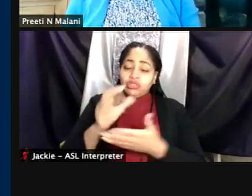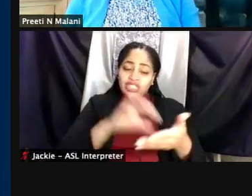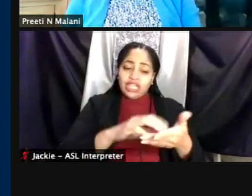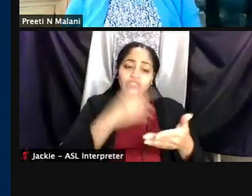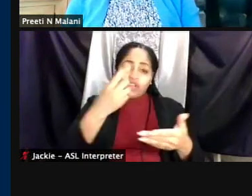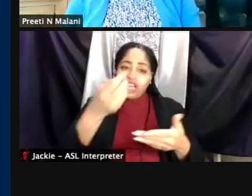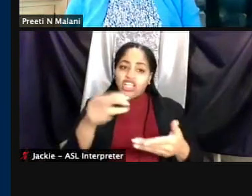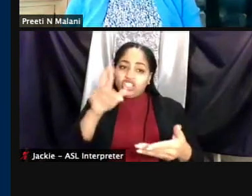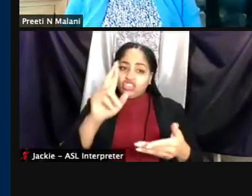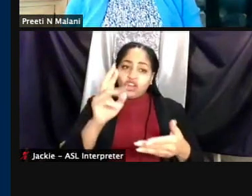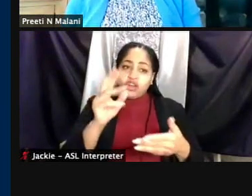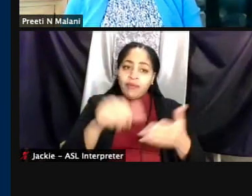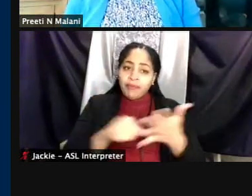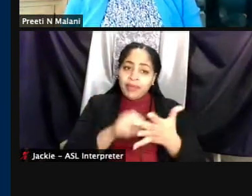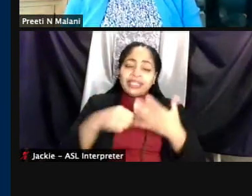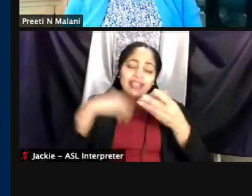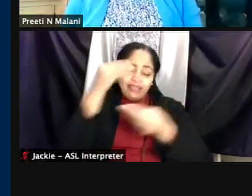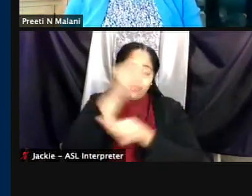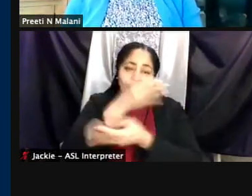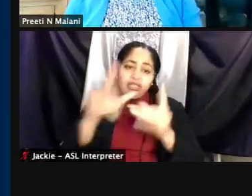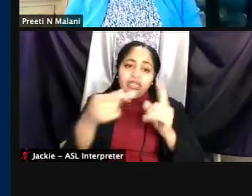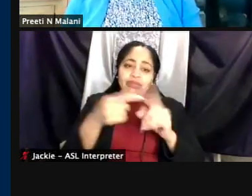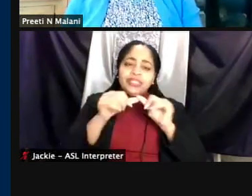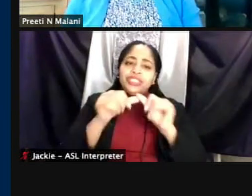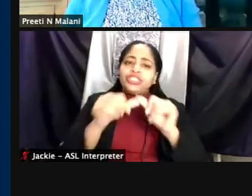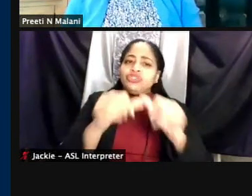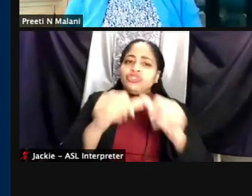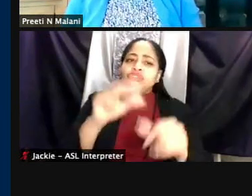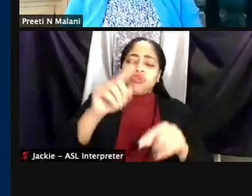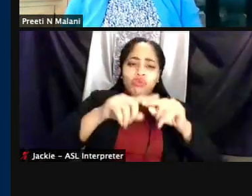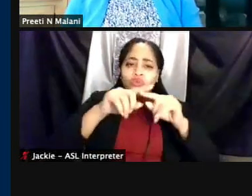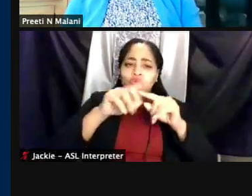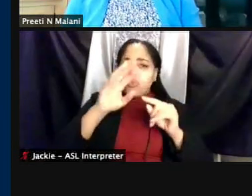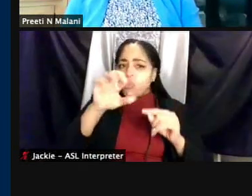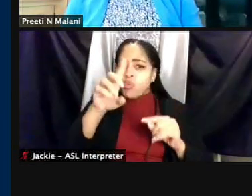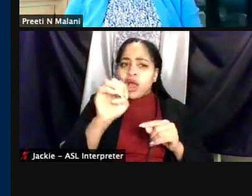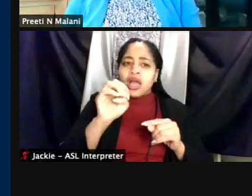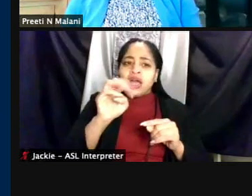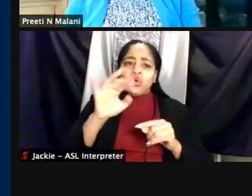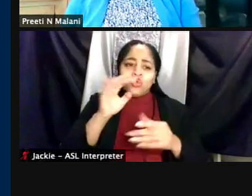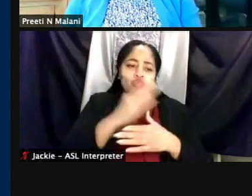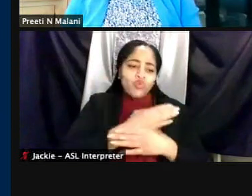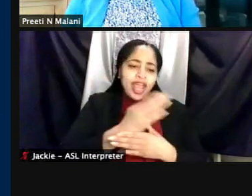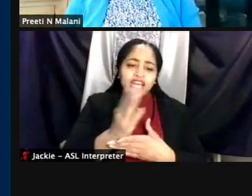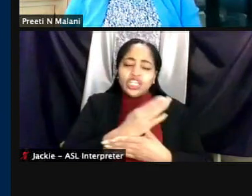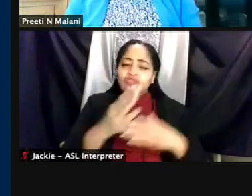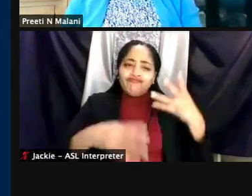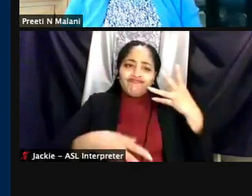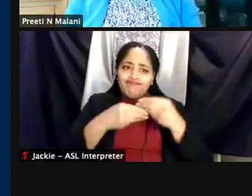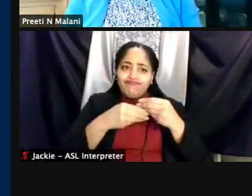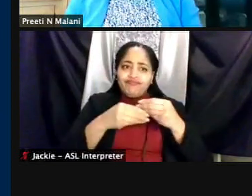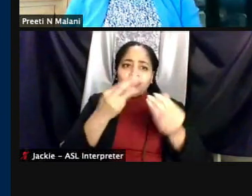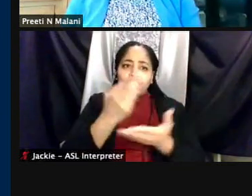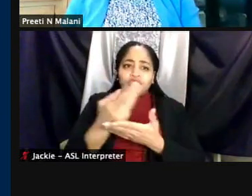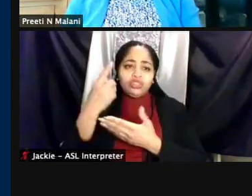has information about the continuing wide range of additional resources that are available to faculty and staff,